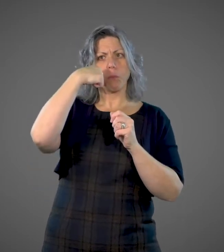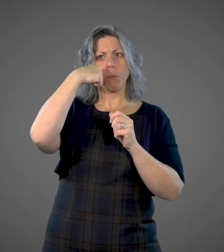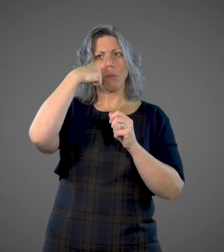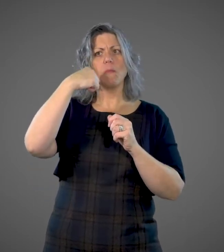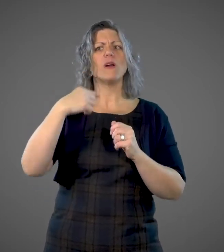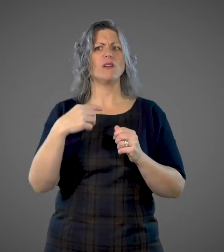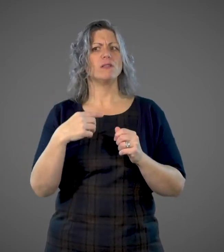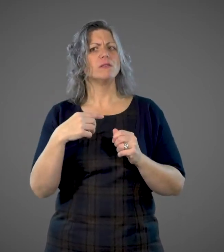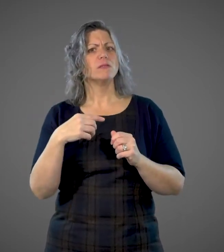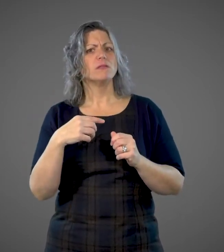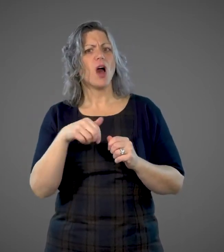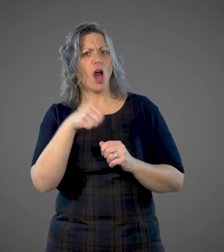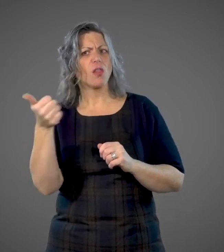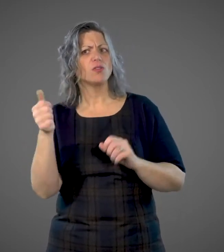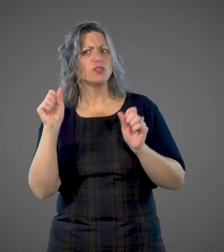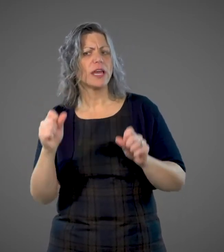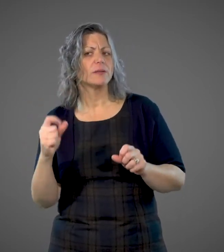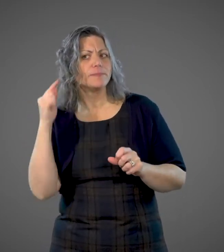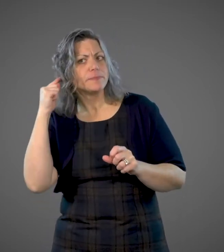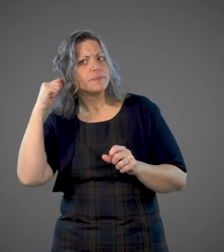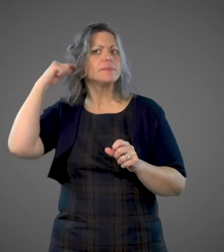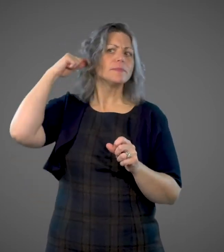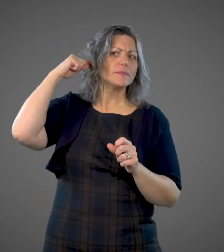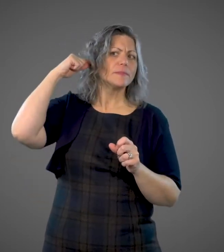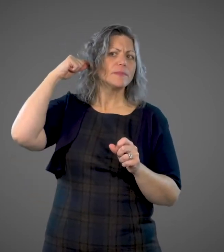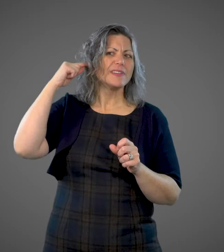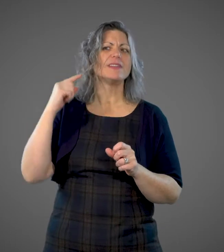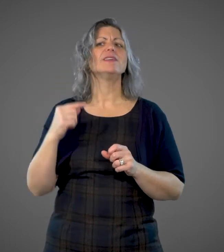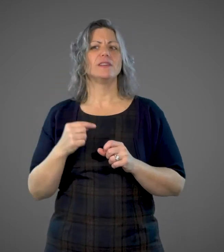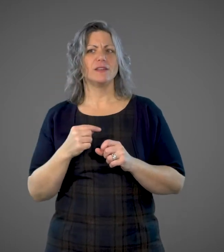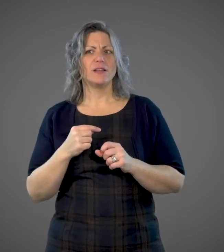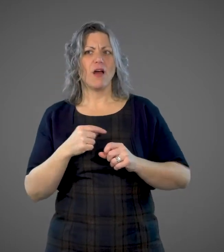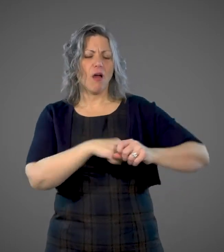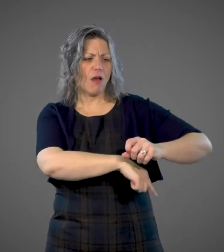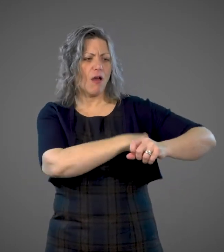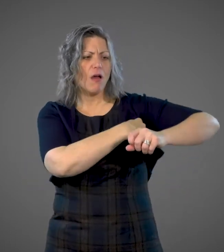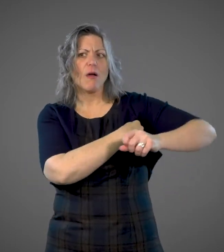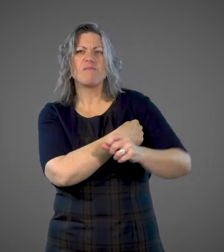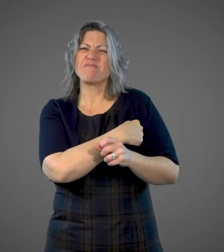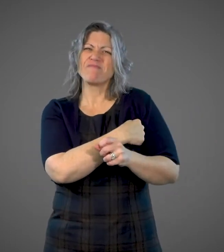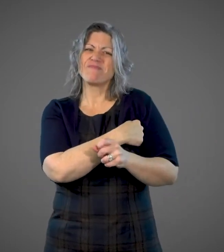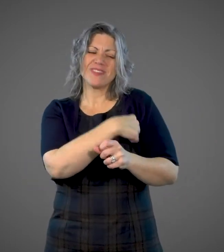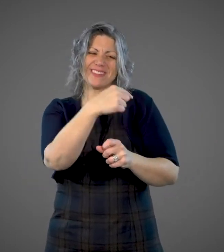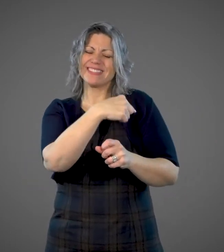or in the ear, under the arm in the armpit -